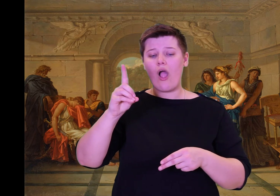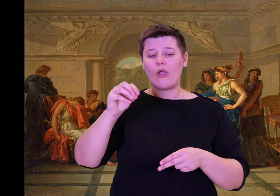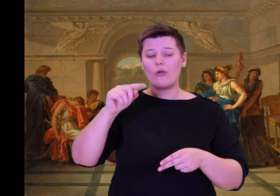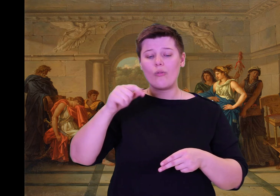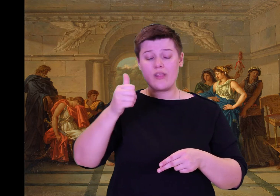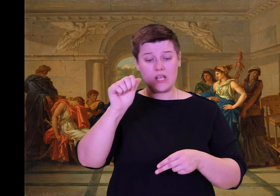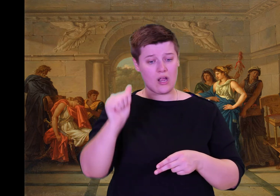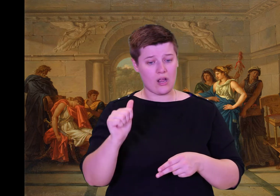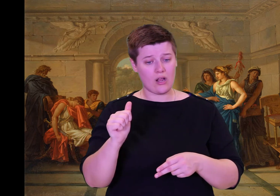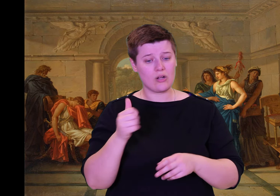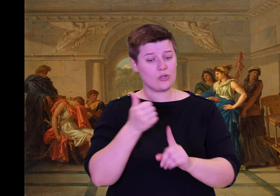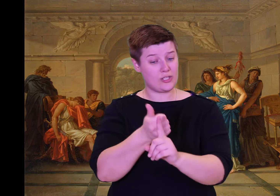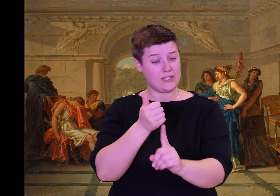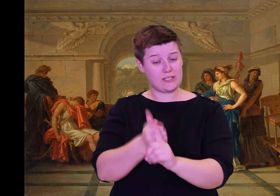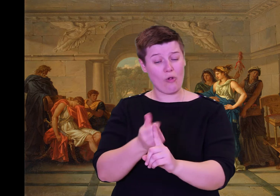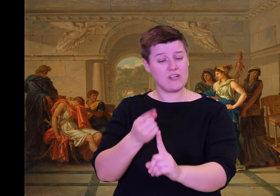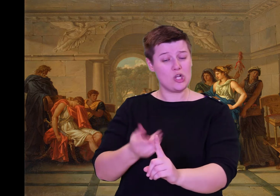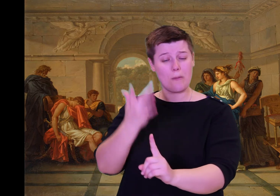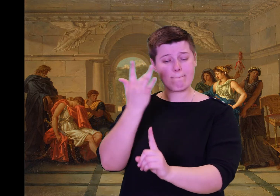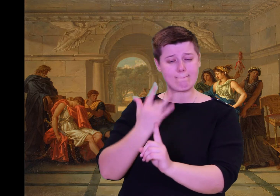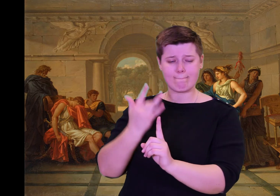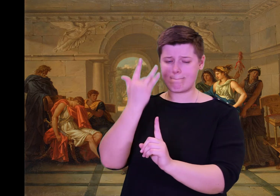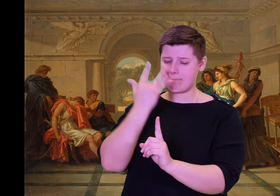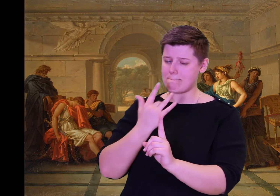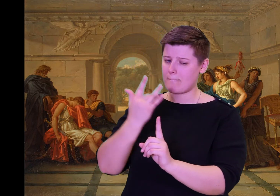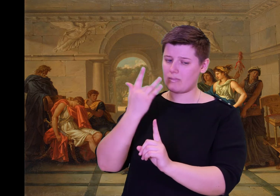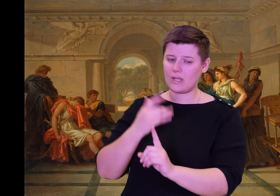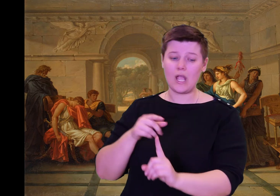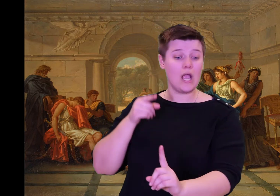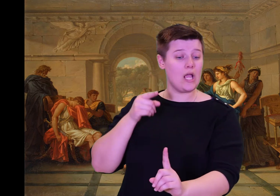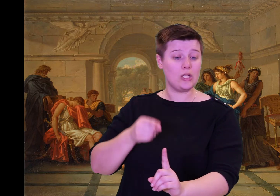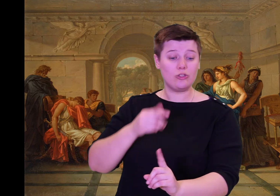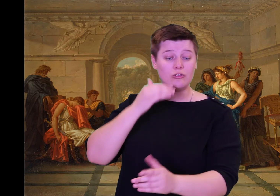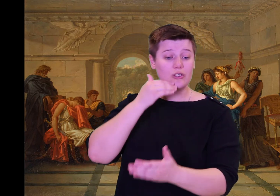had failed to offer perfect hecatombs.